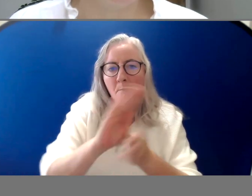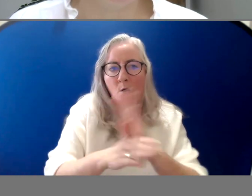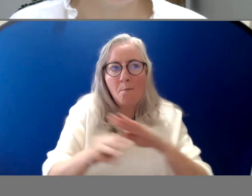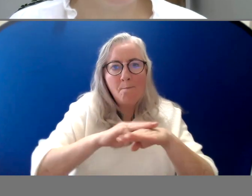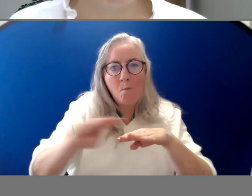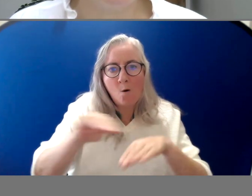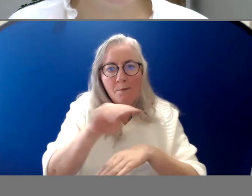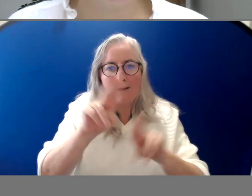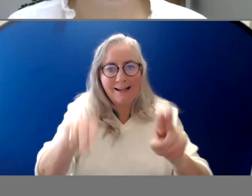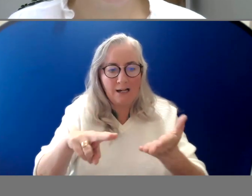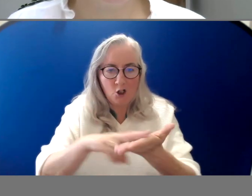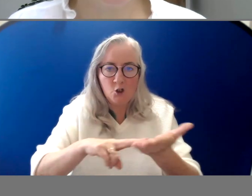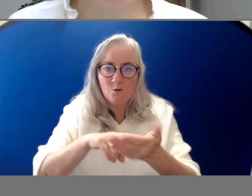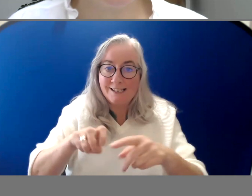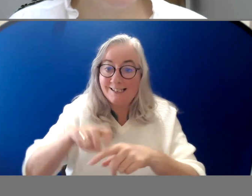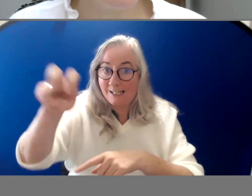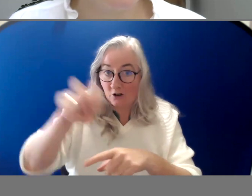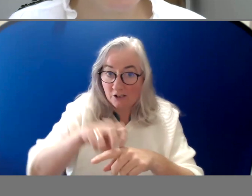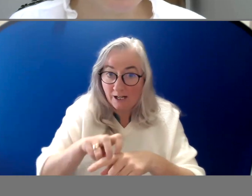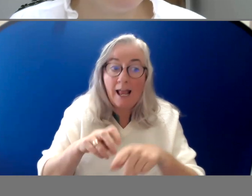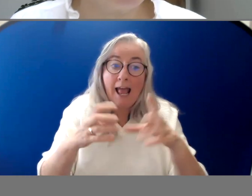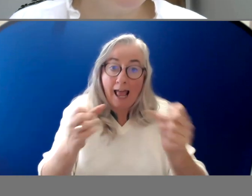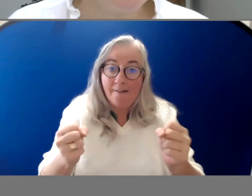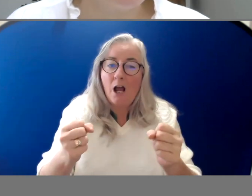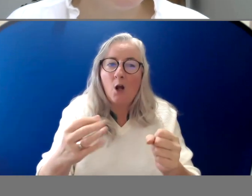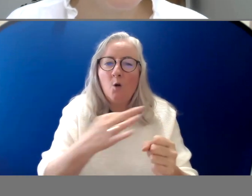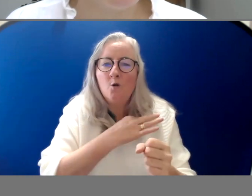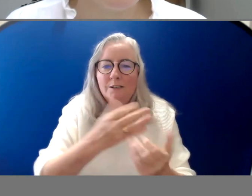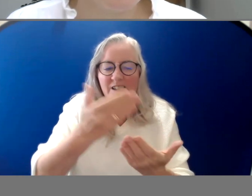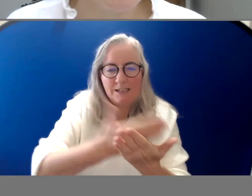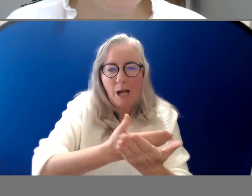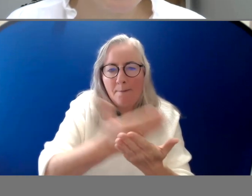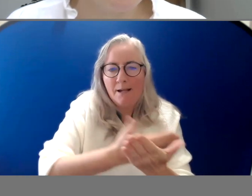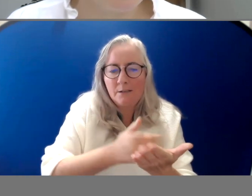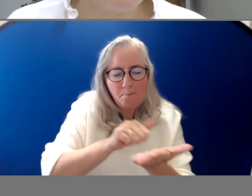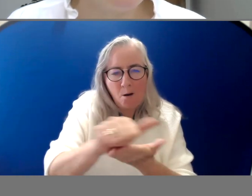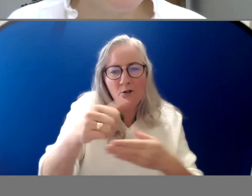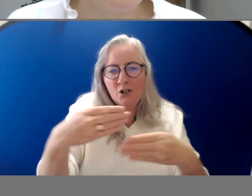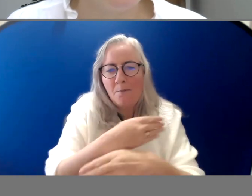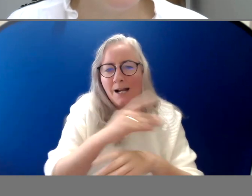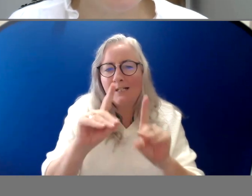range of people there's really good document published by Department of Arts Heritage and the Gaeltacht